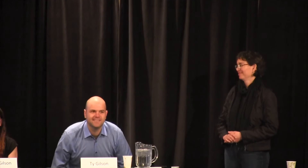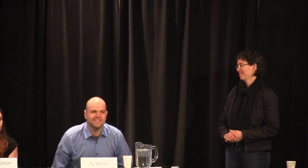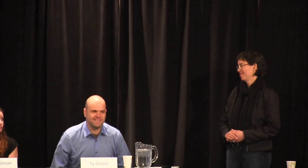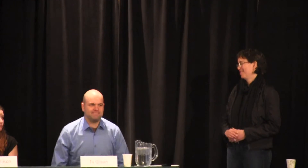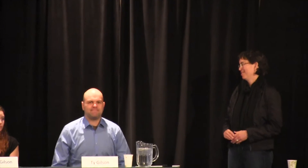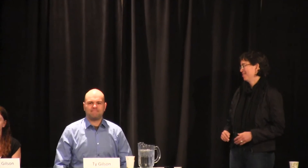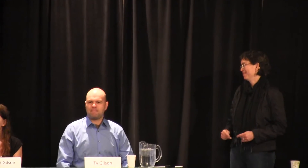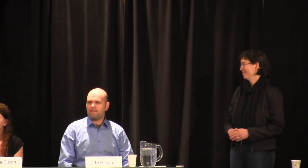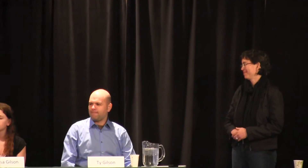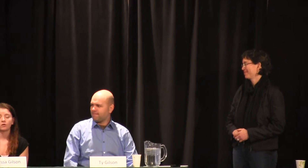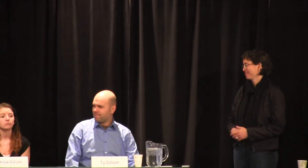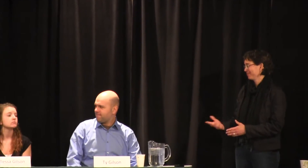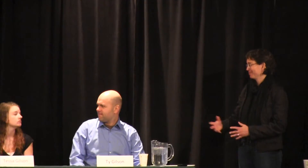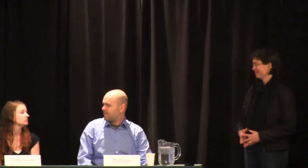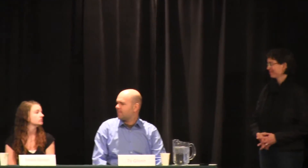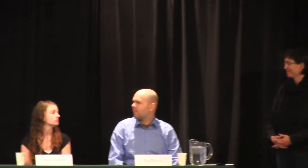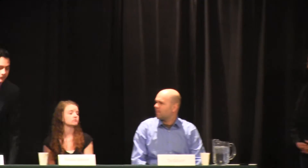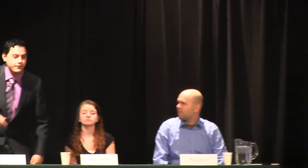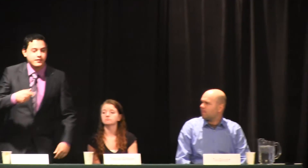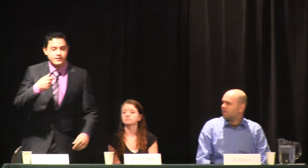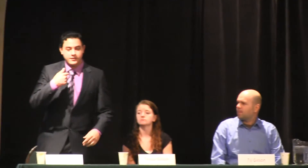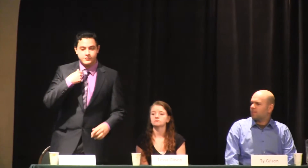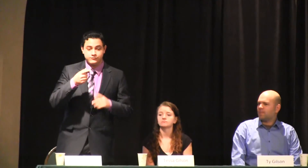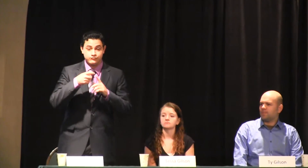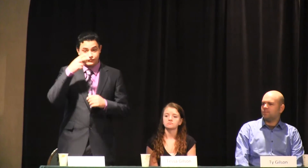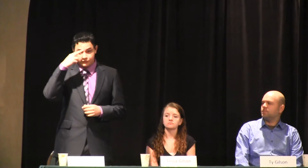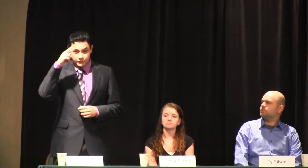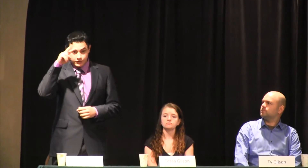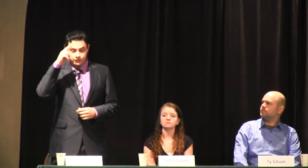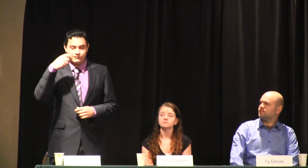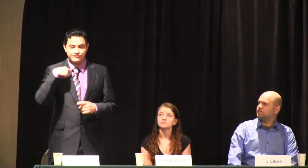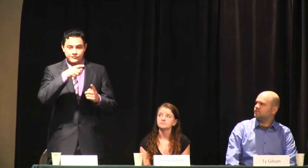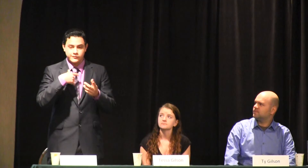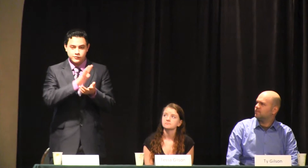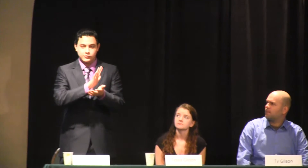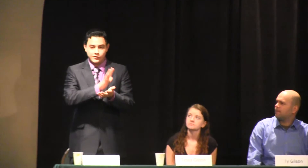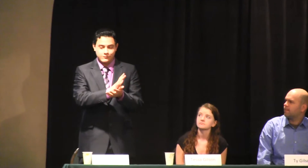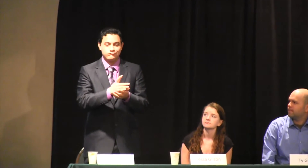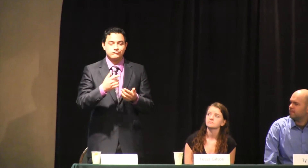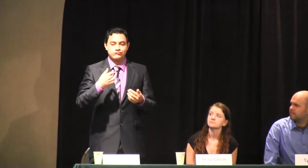Moises: Well, coming from Mexico,